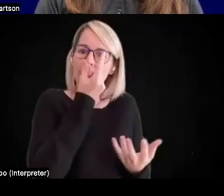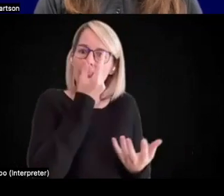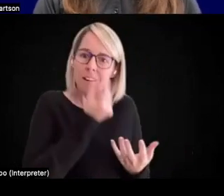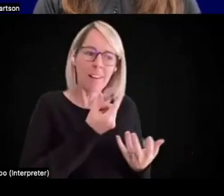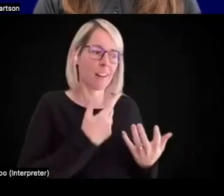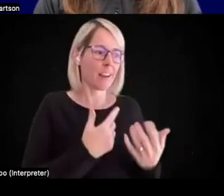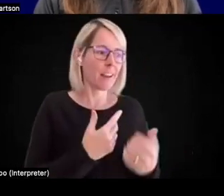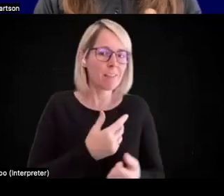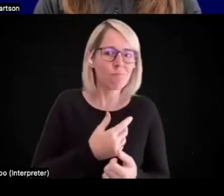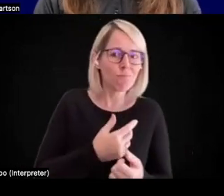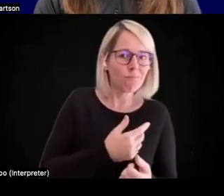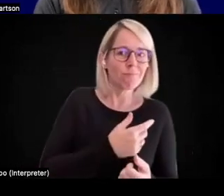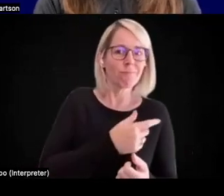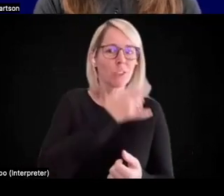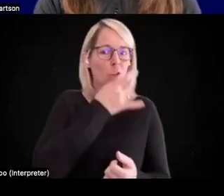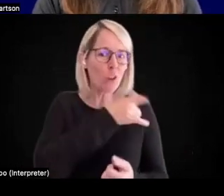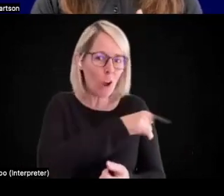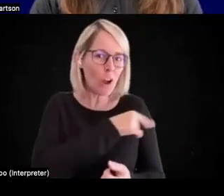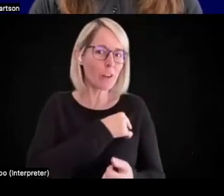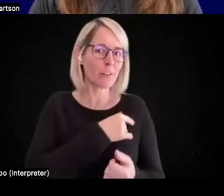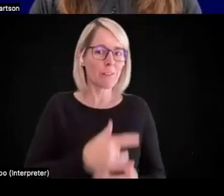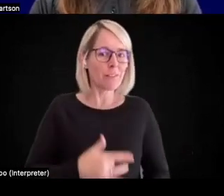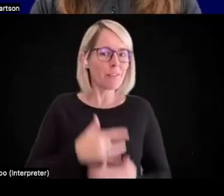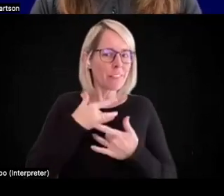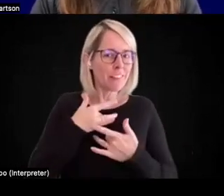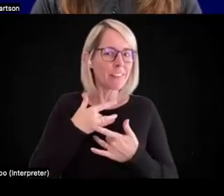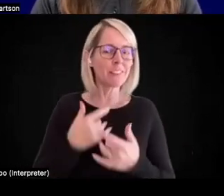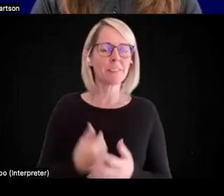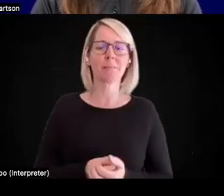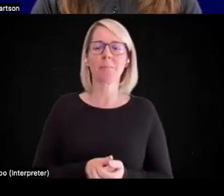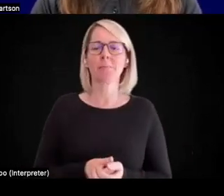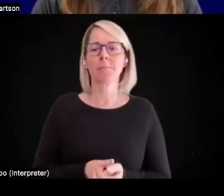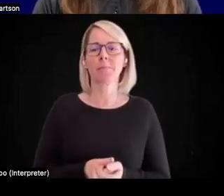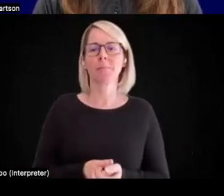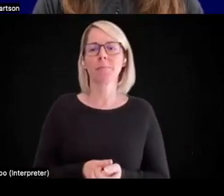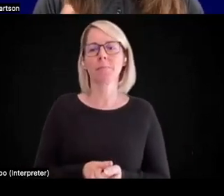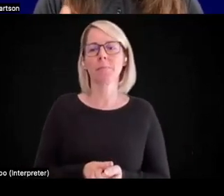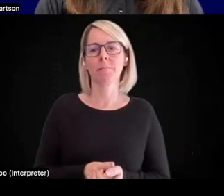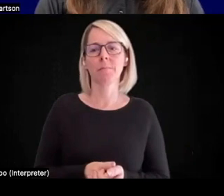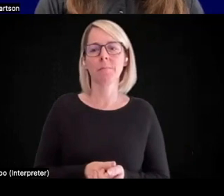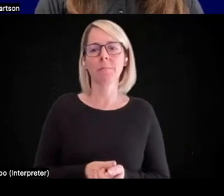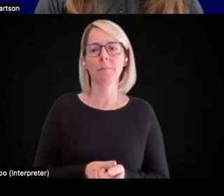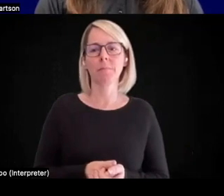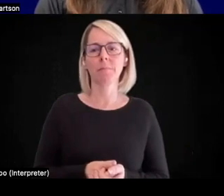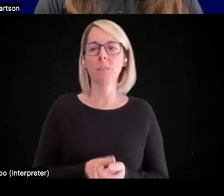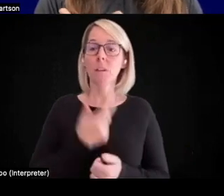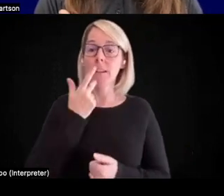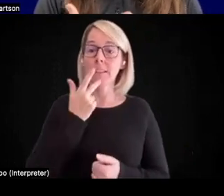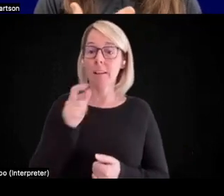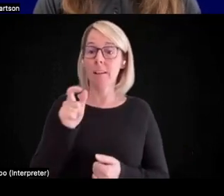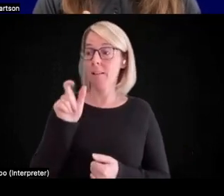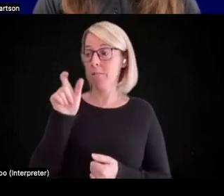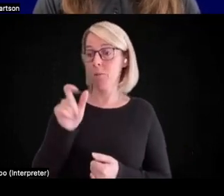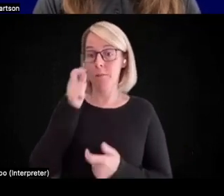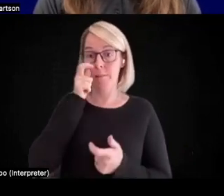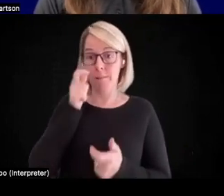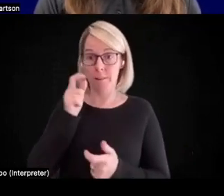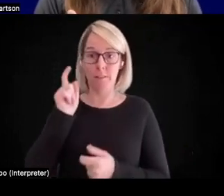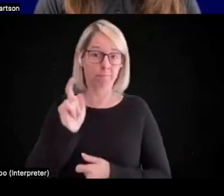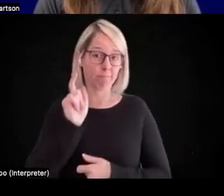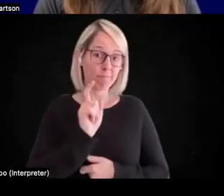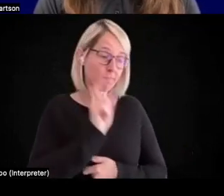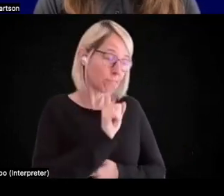that can be felt. So, if the carer positions themselves near the child and in contact with